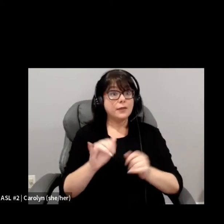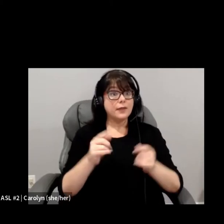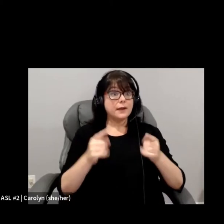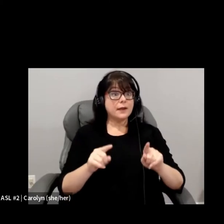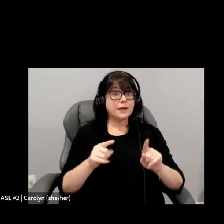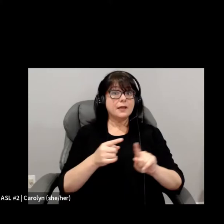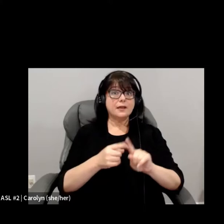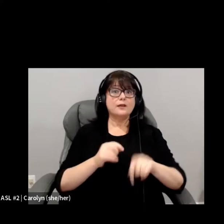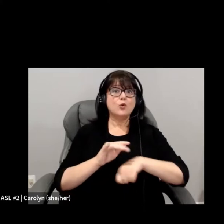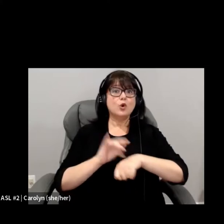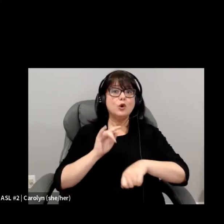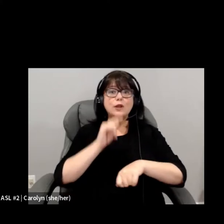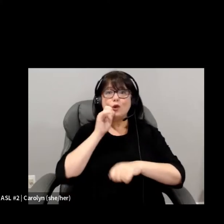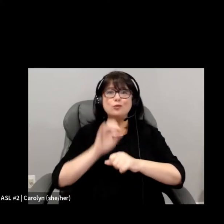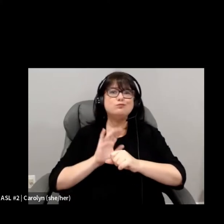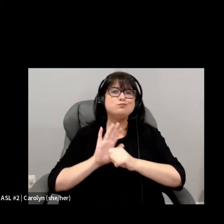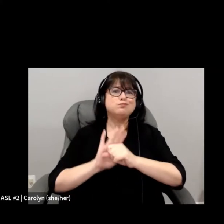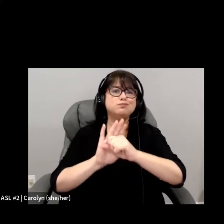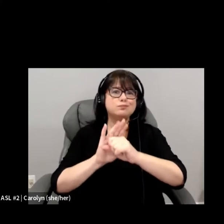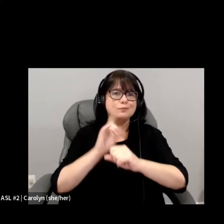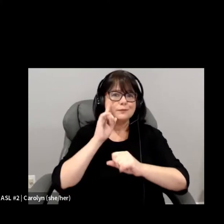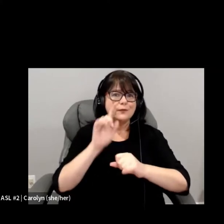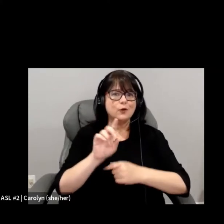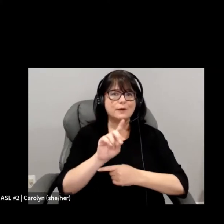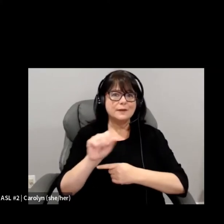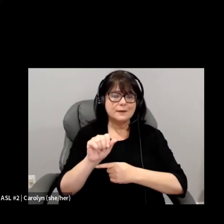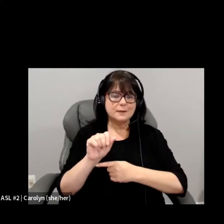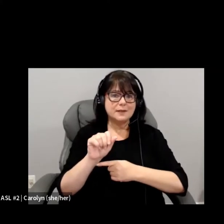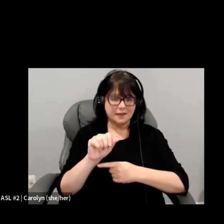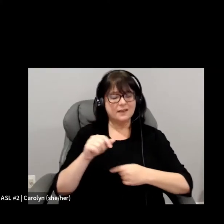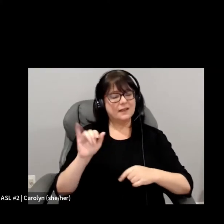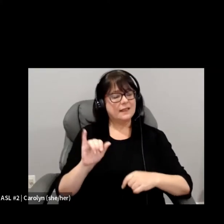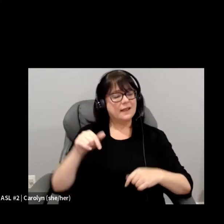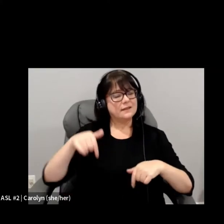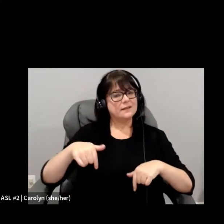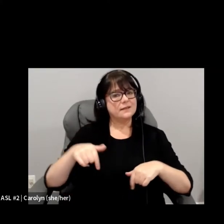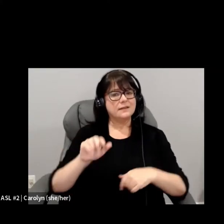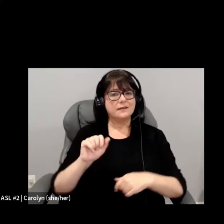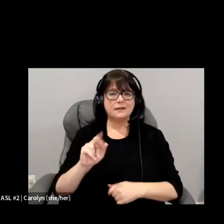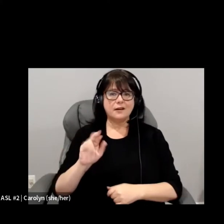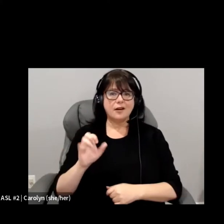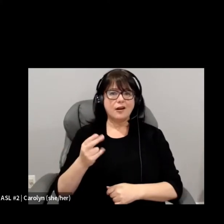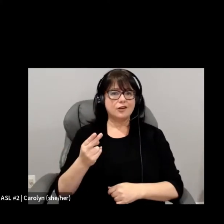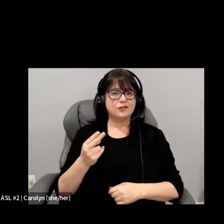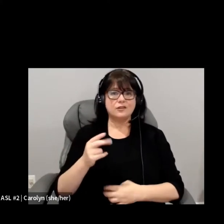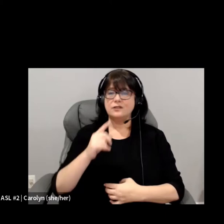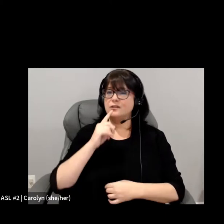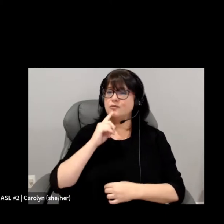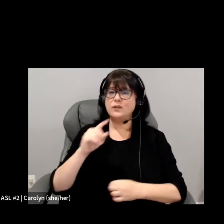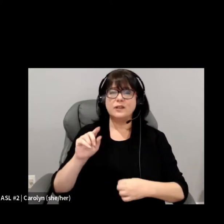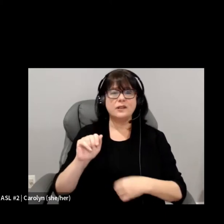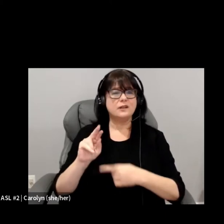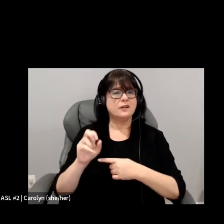I BELIEVE ARCH BEING THE PIONEER LITIGATION CLINIC IS THE PRE-IMMINENT CLINIC.